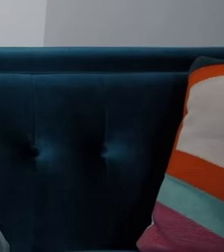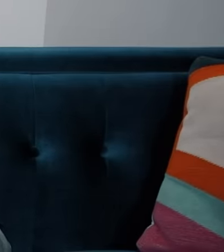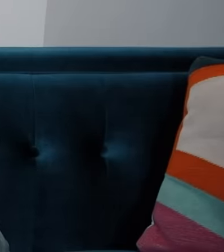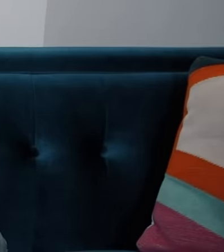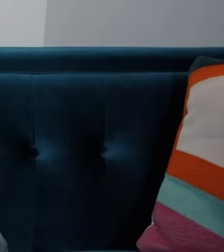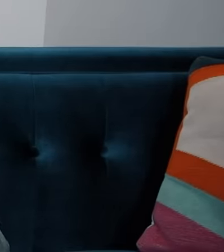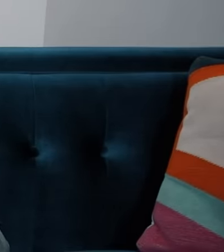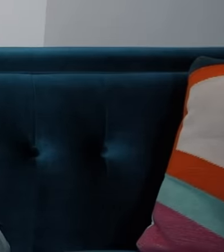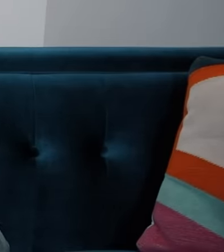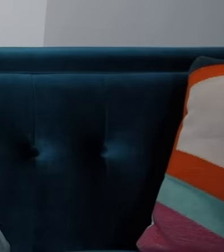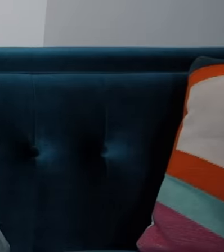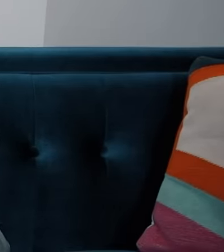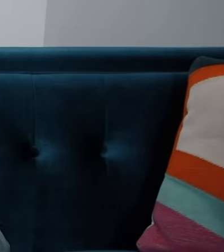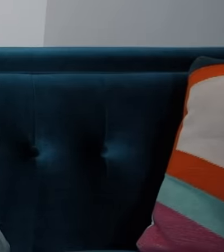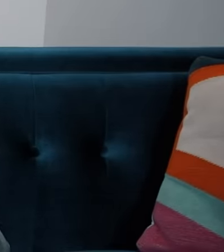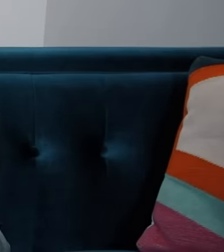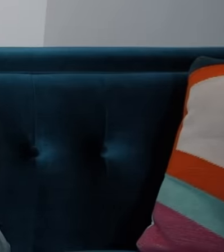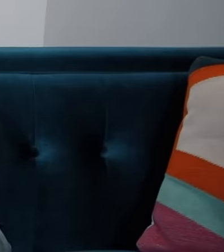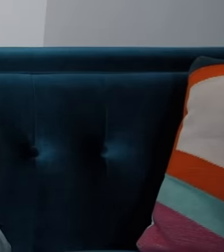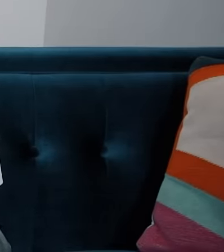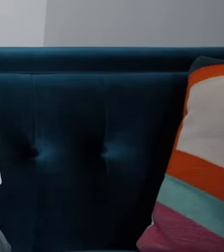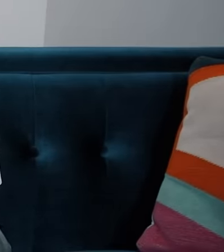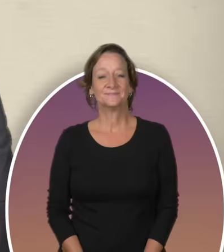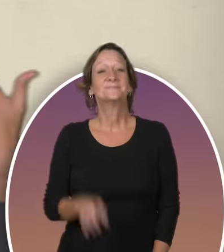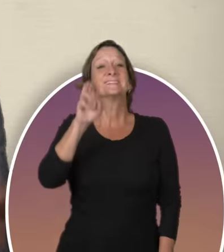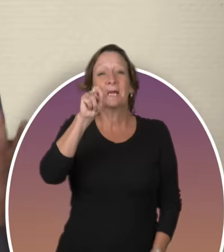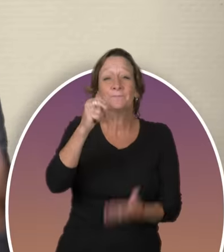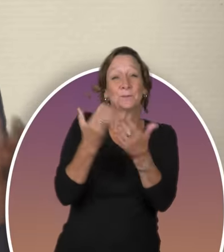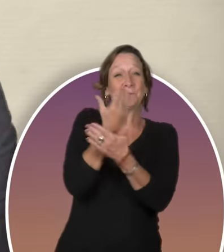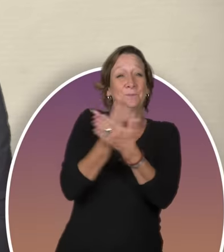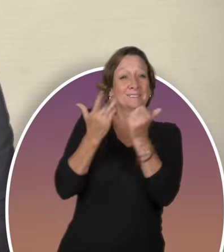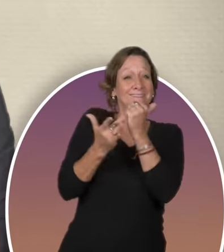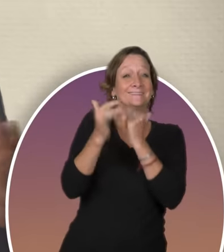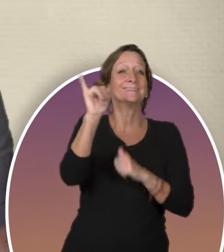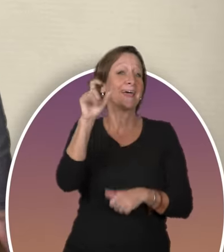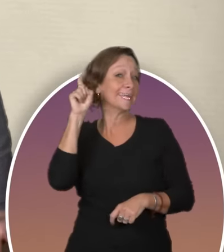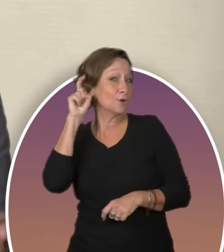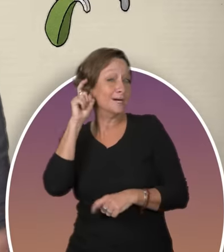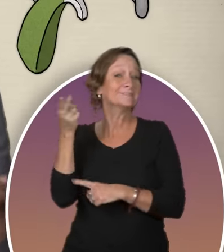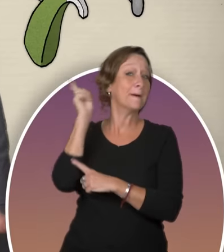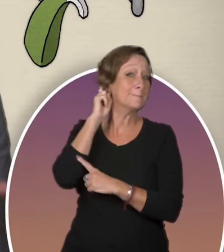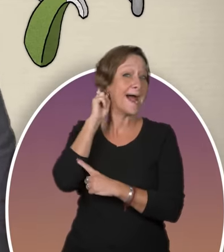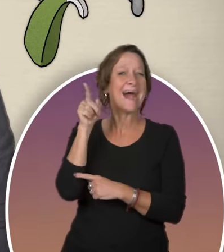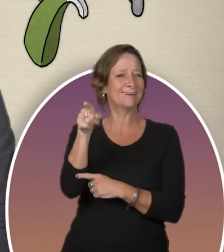all day long, and that's absolutely exhausting. Even newer technology like hearing aids or cochlear implants